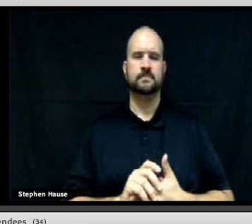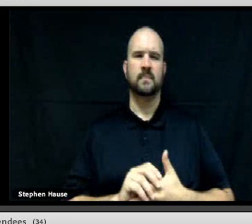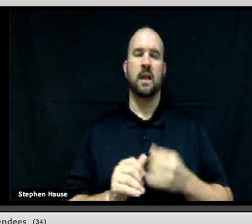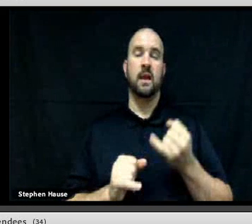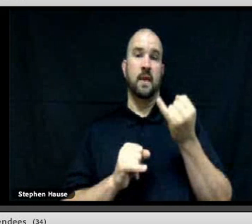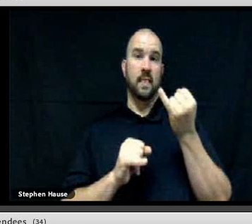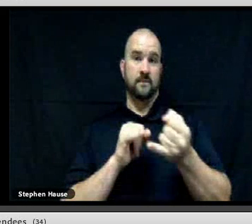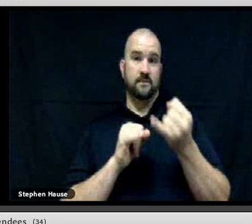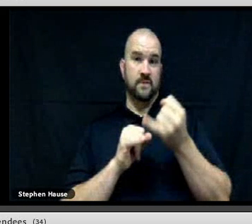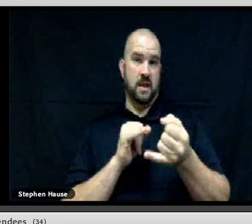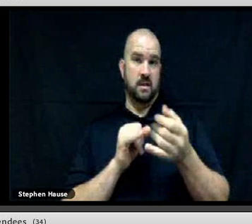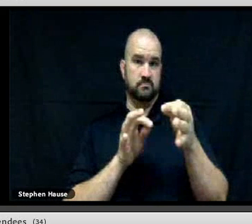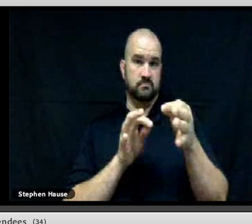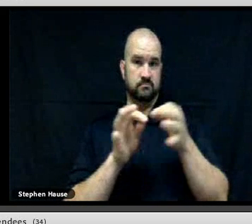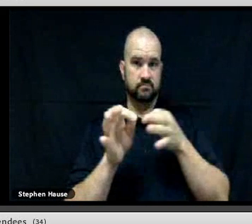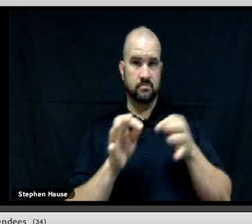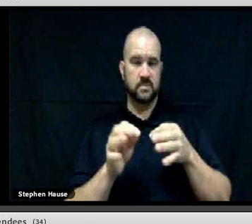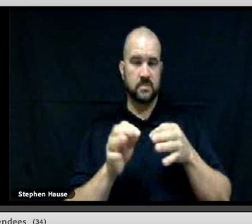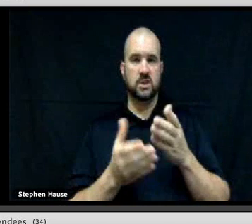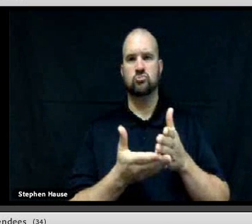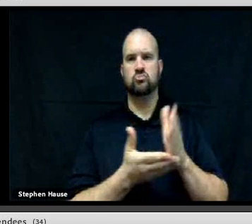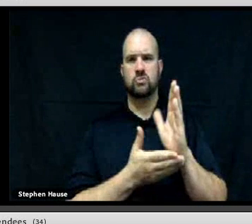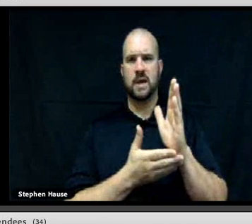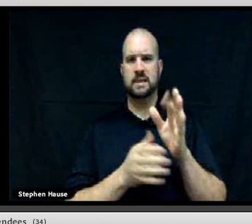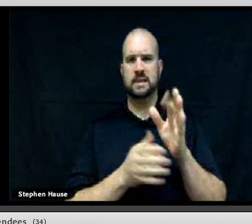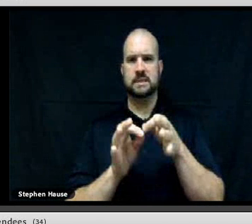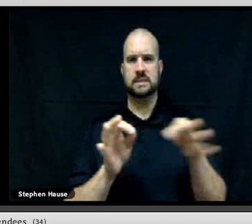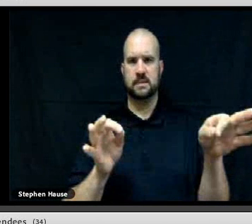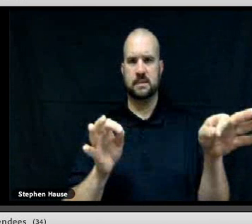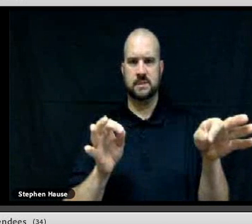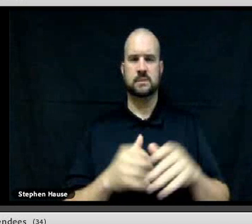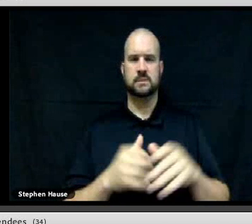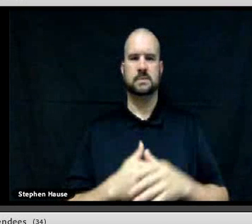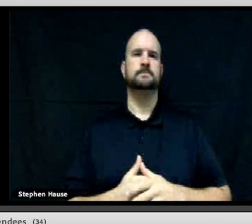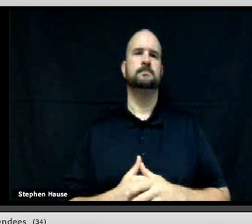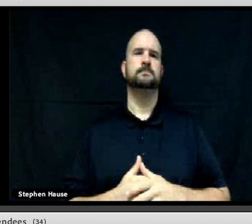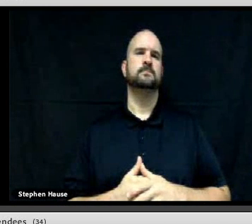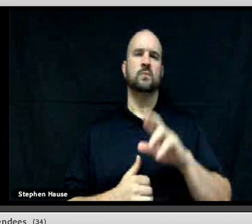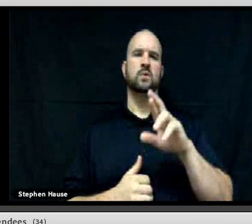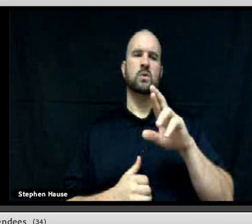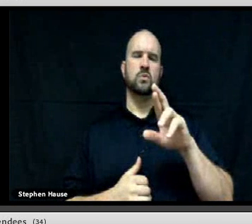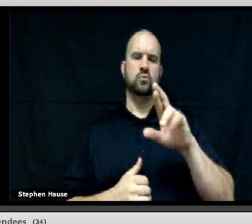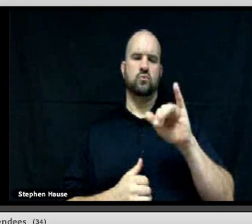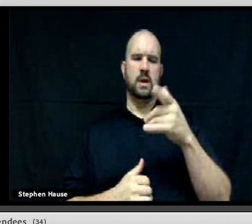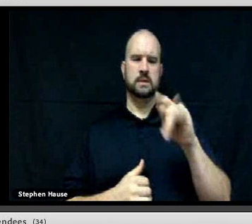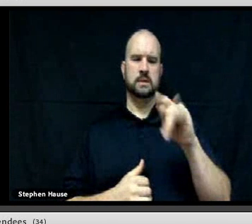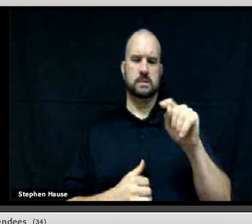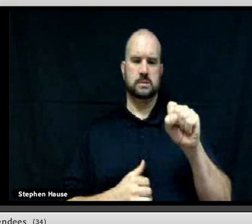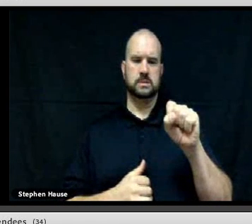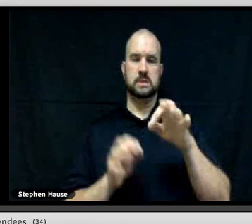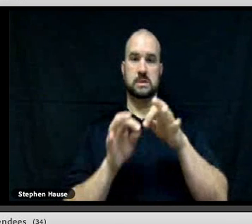Um, so, DPLA and Europeana, which is the European version of DPLA,